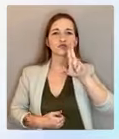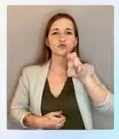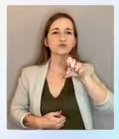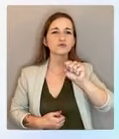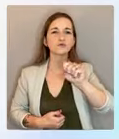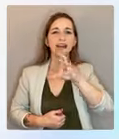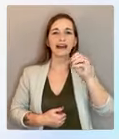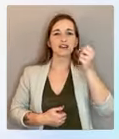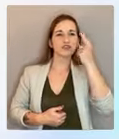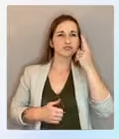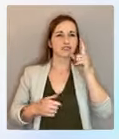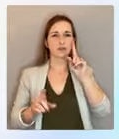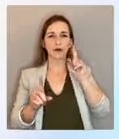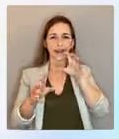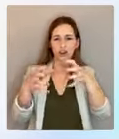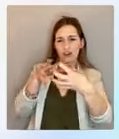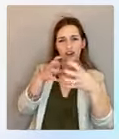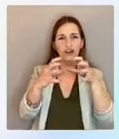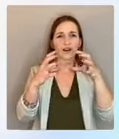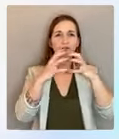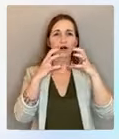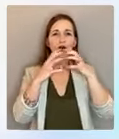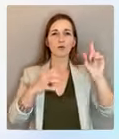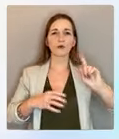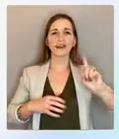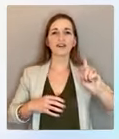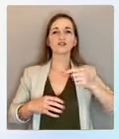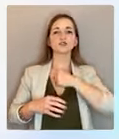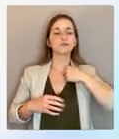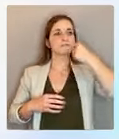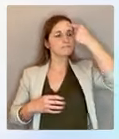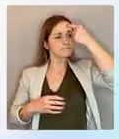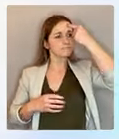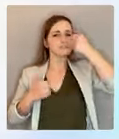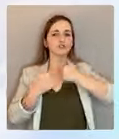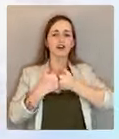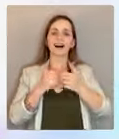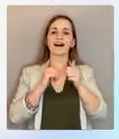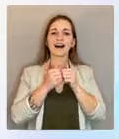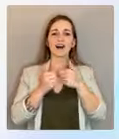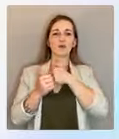And so the challenge really became, how do we make smooth movement without motion sickness?